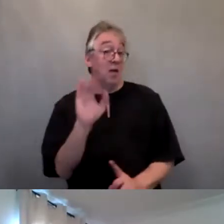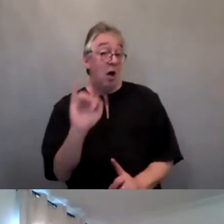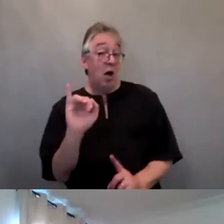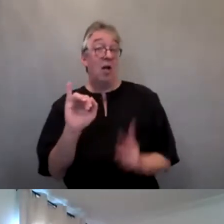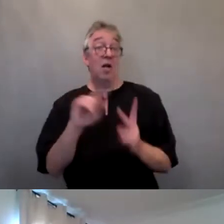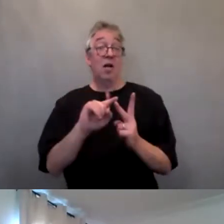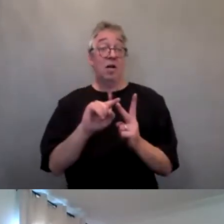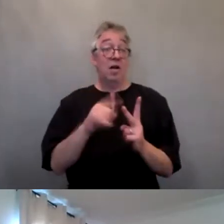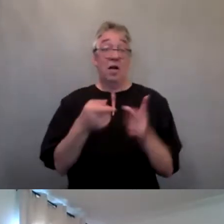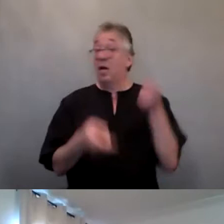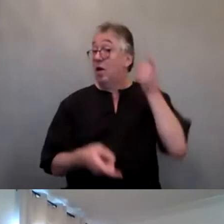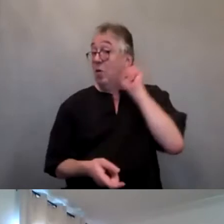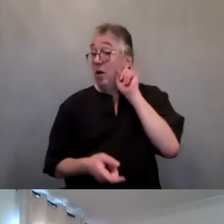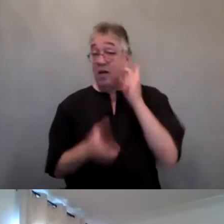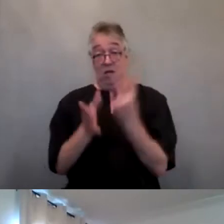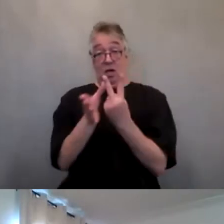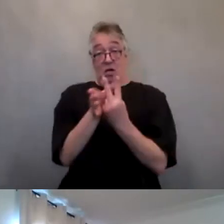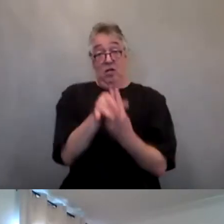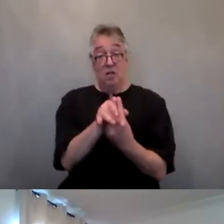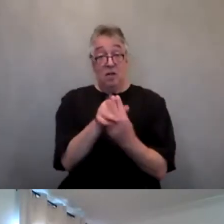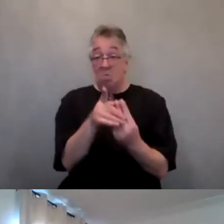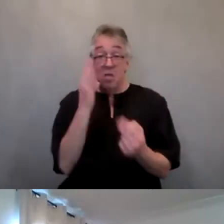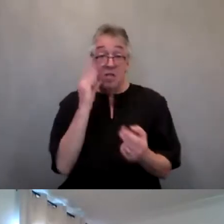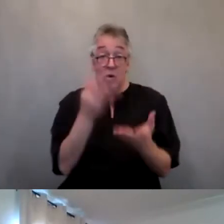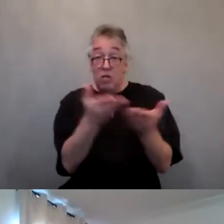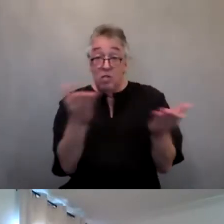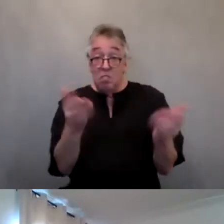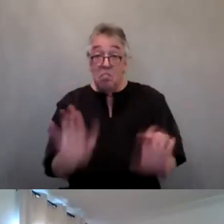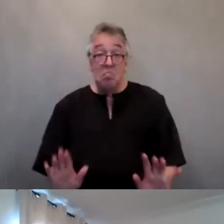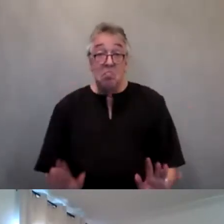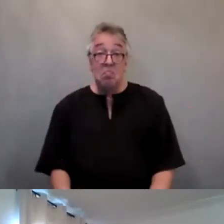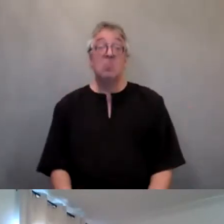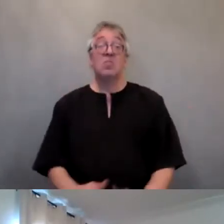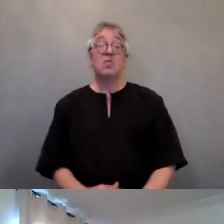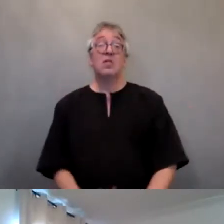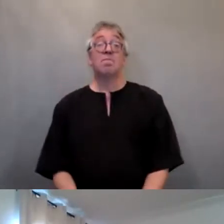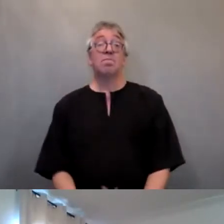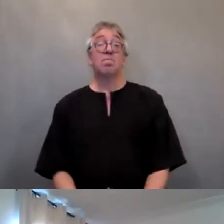Anyone with experience of using cochlear implant and the hearing aid